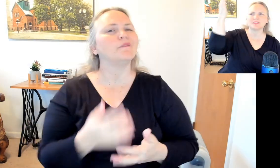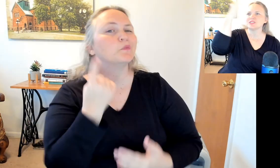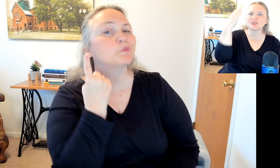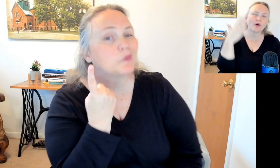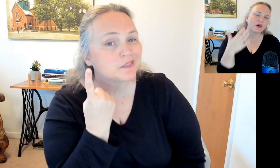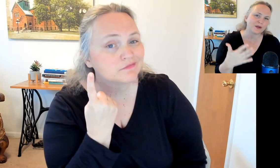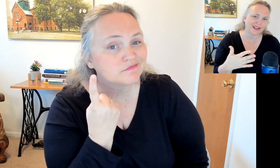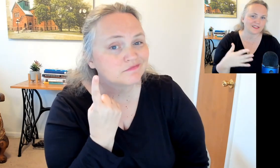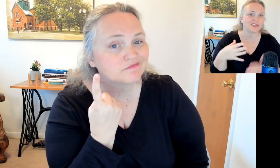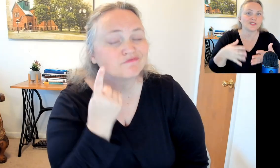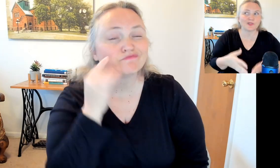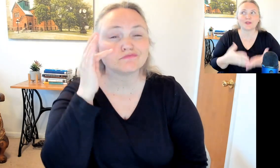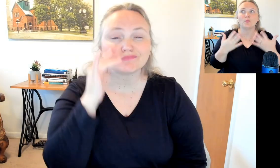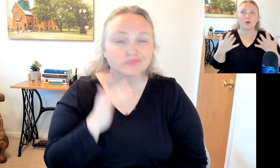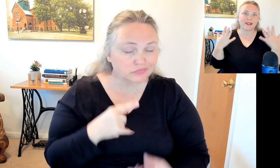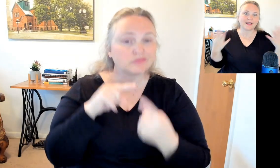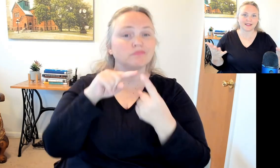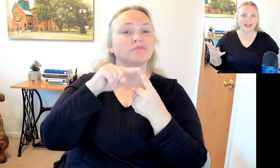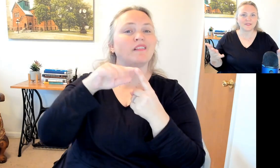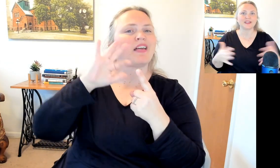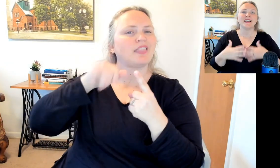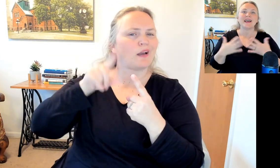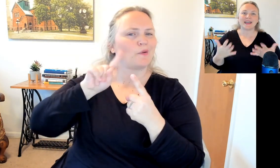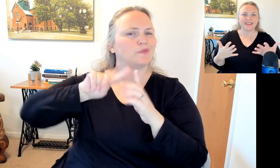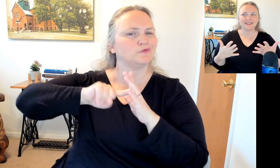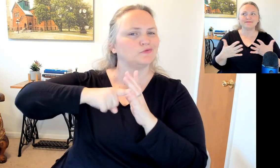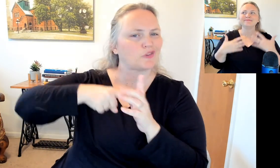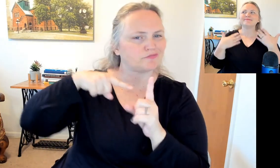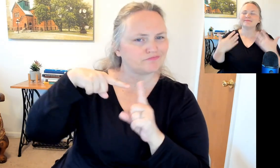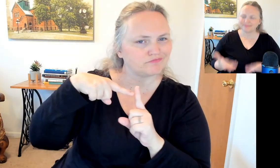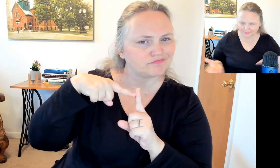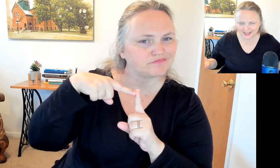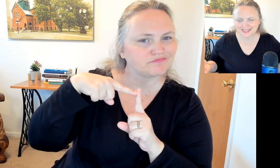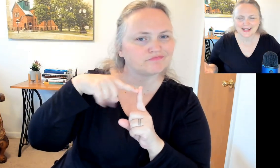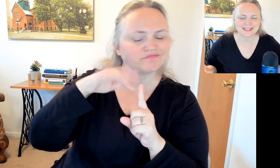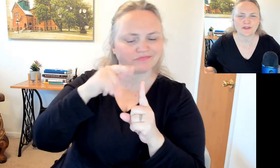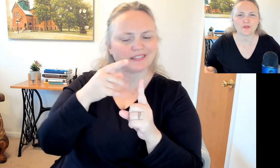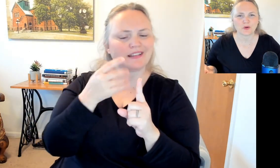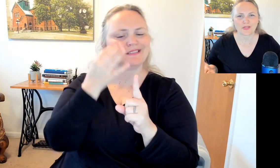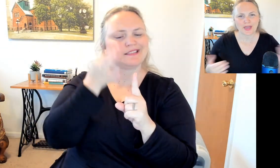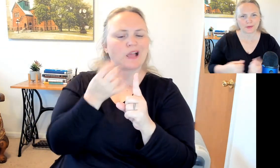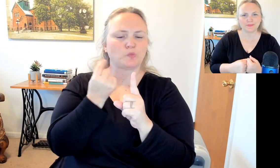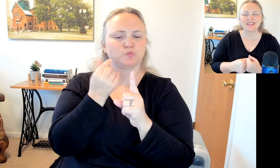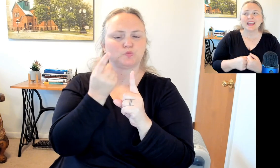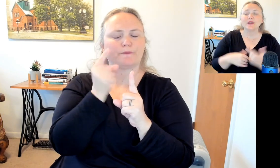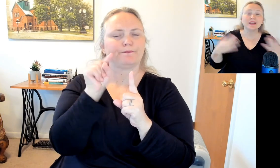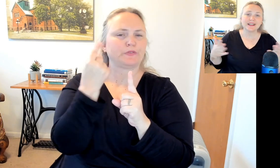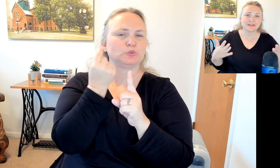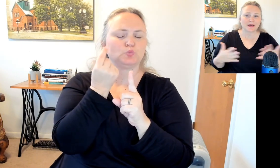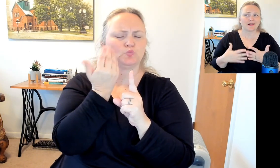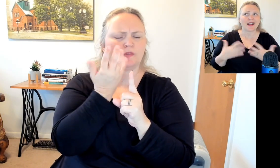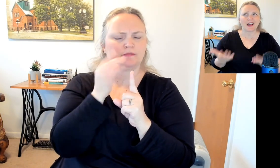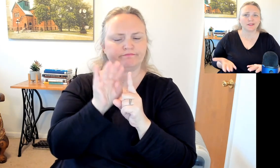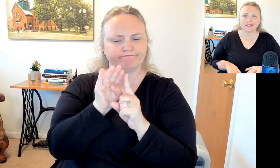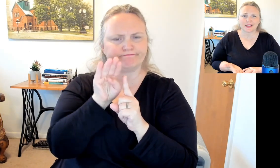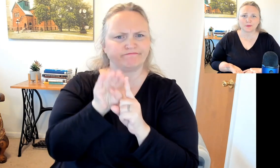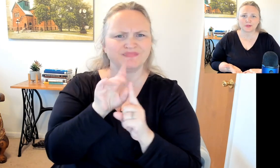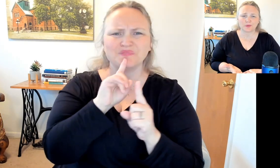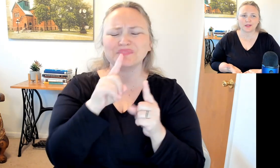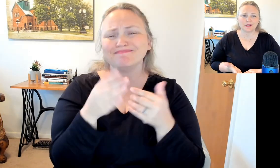Just go all the way down until there's only one idea left and then make a tiny step forward on that one. It really doesn't matter how you decide which one.